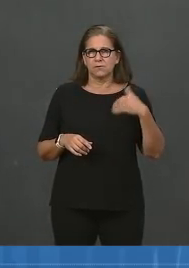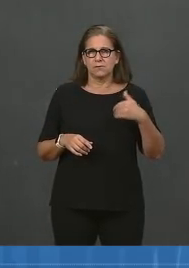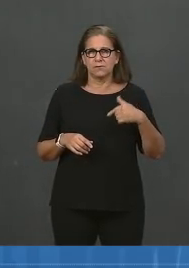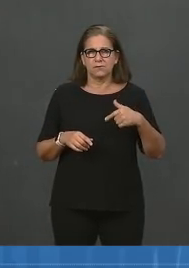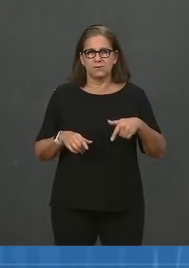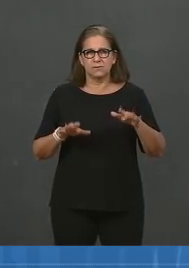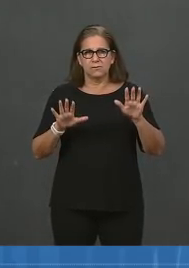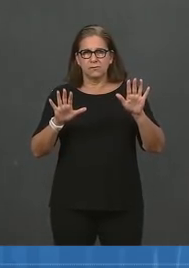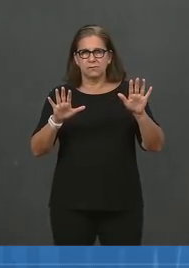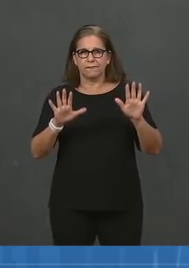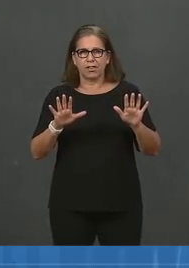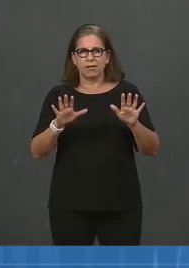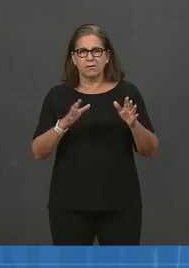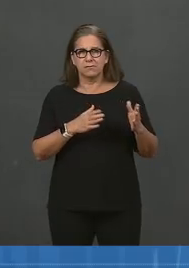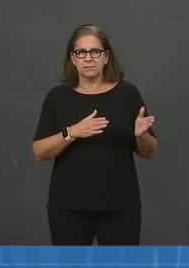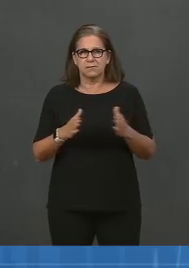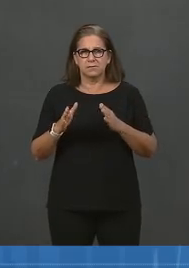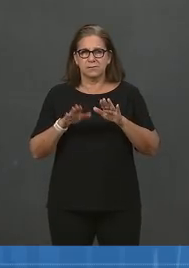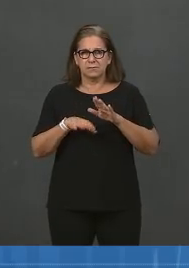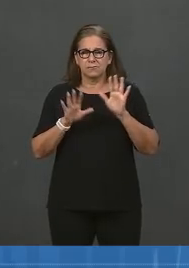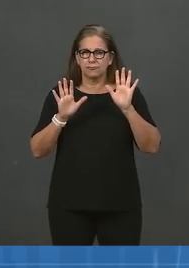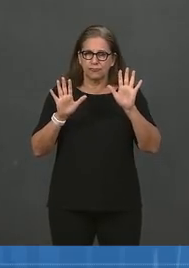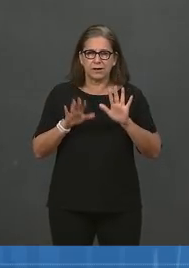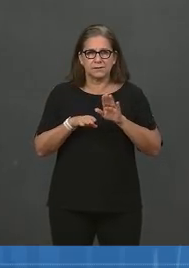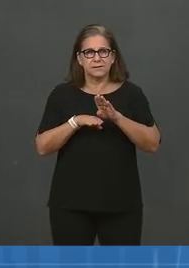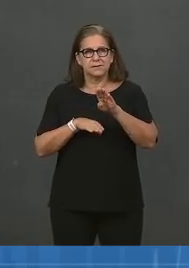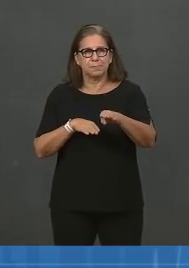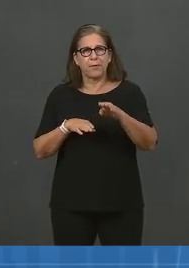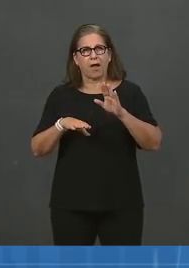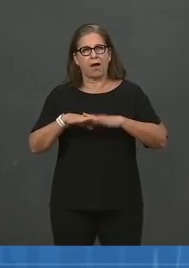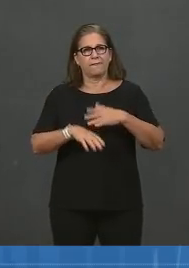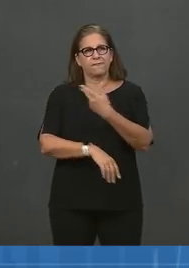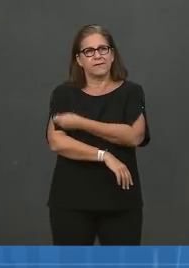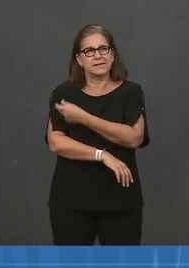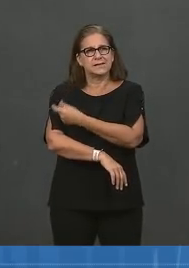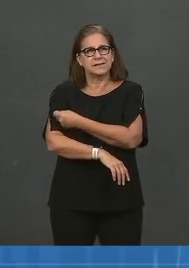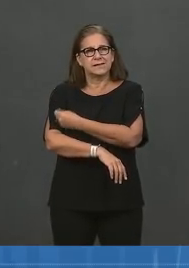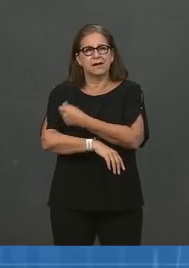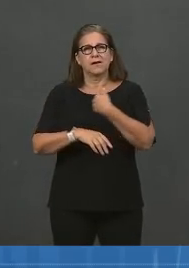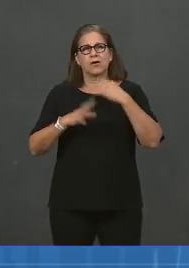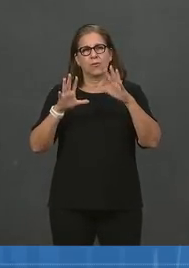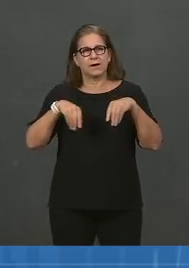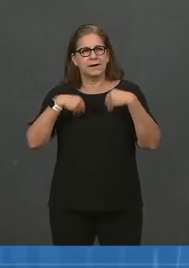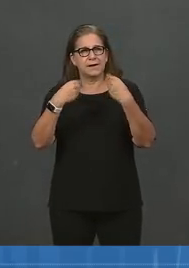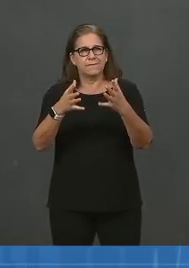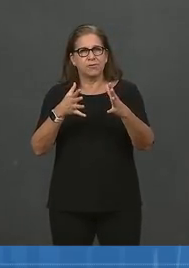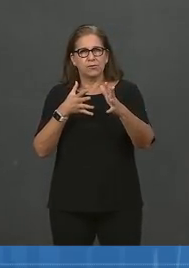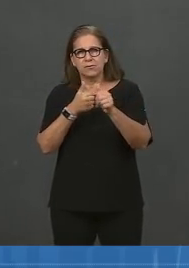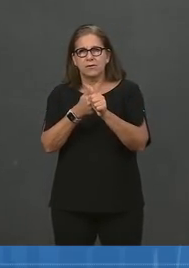and I want to walk you through the important updates. Yesterday, CDC's Advisory Committee